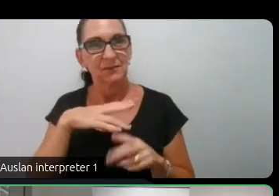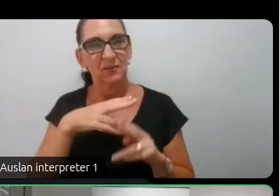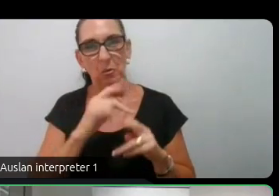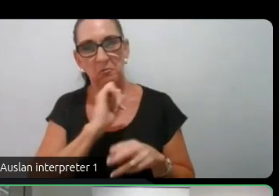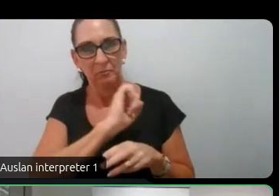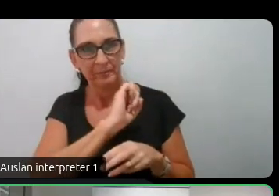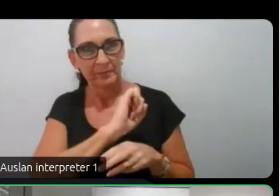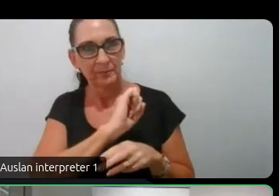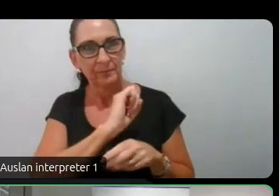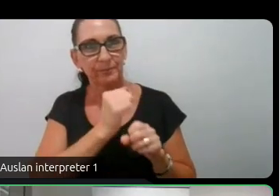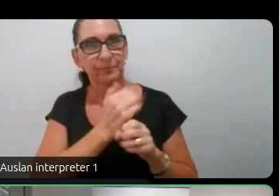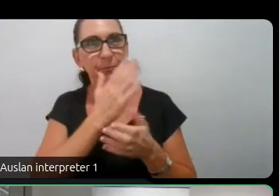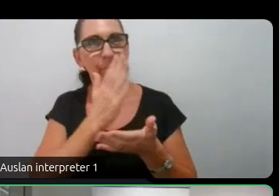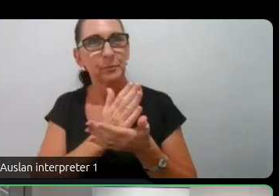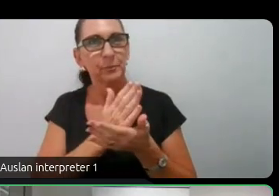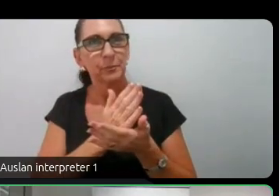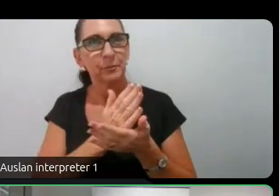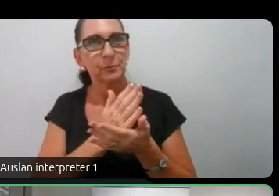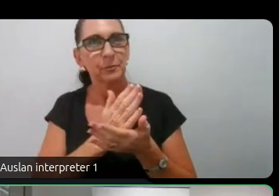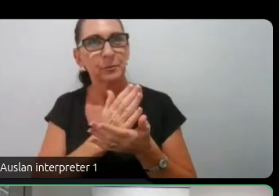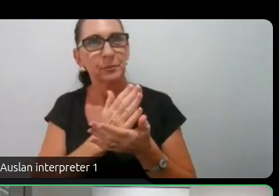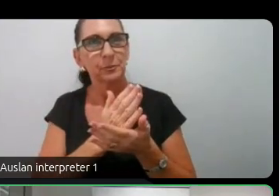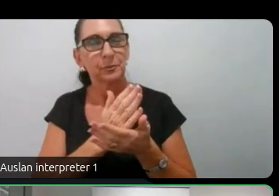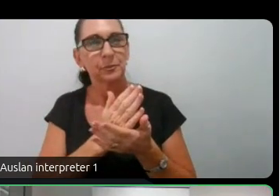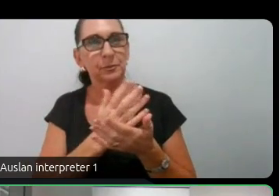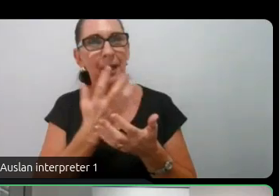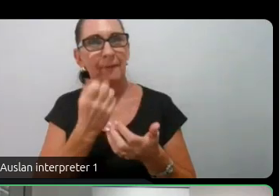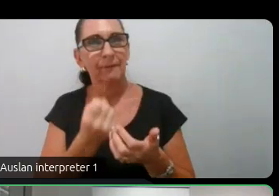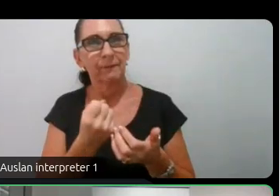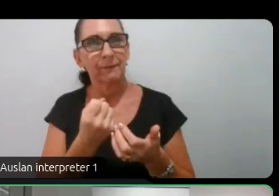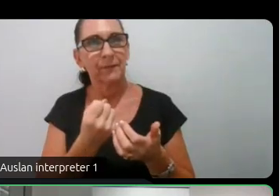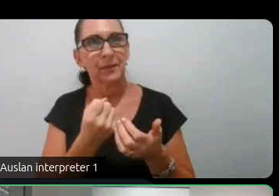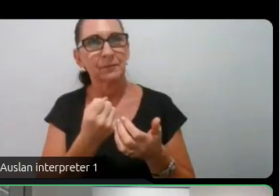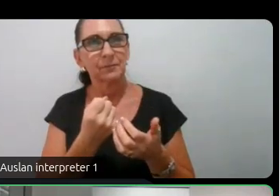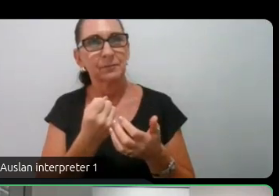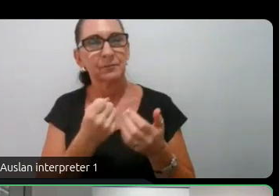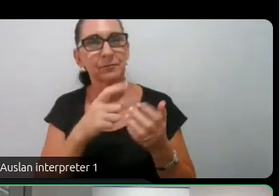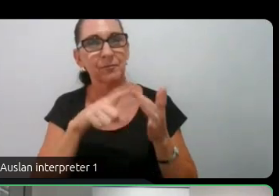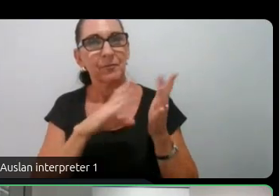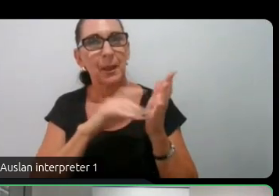long as there is a causal relationship between that access impairment and the support you're